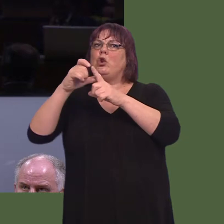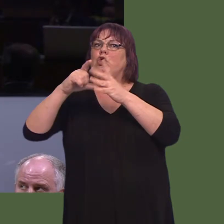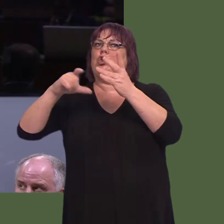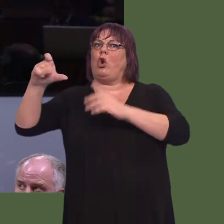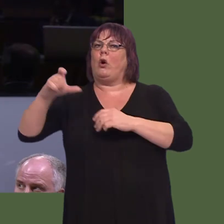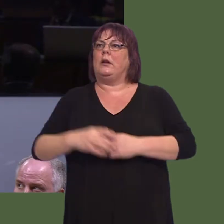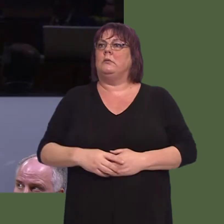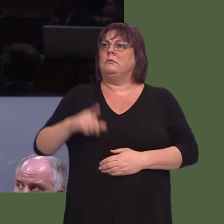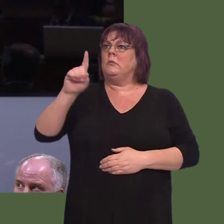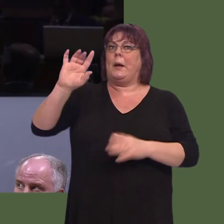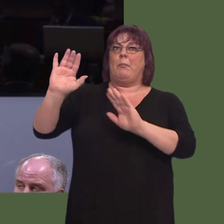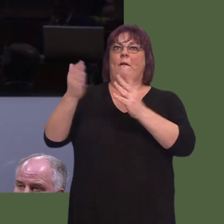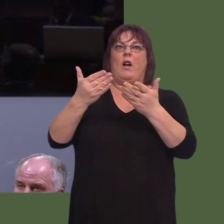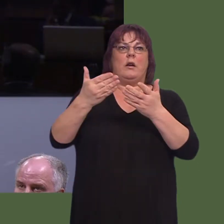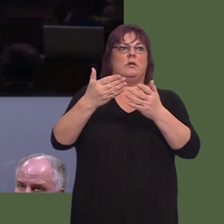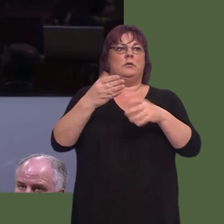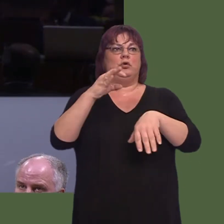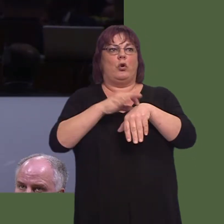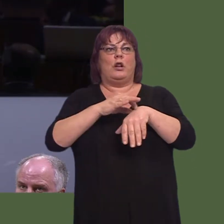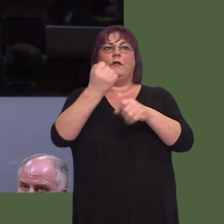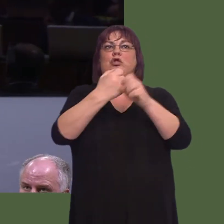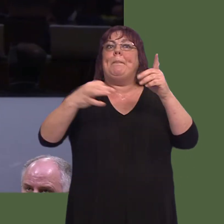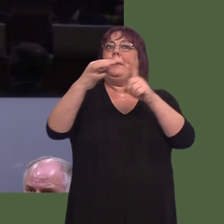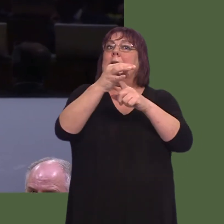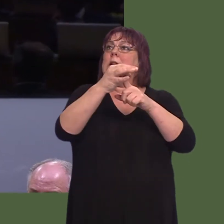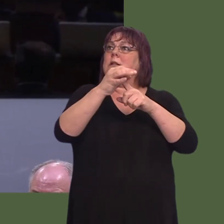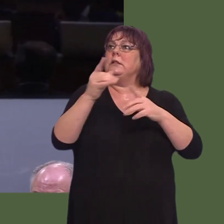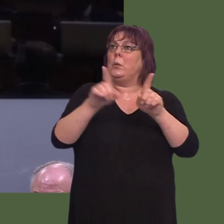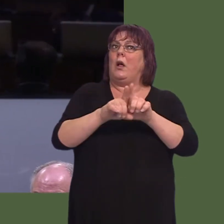Shropdoc also provide services to GP practices, and I think there's a real significant risk